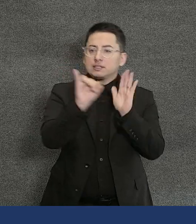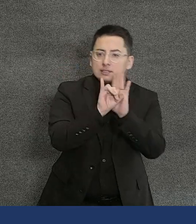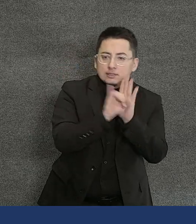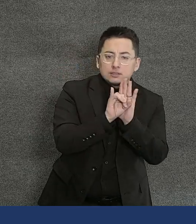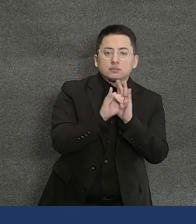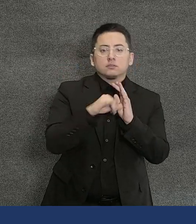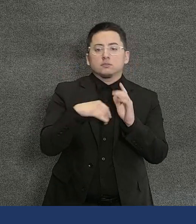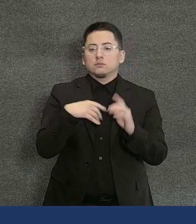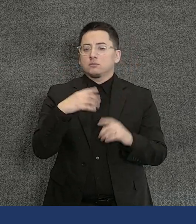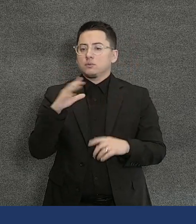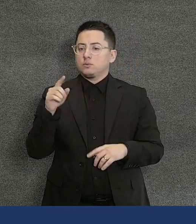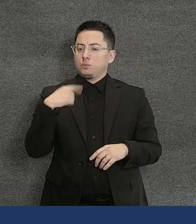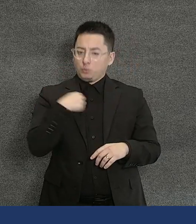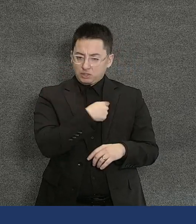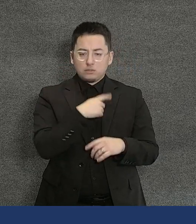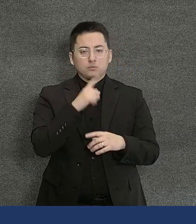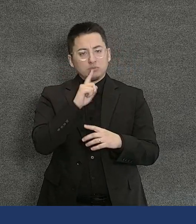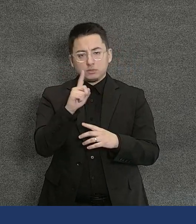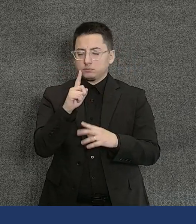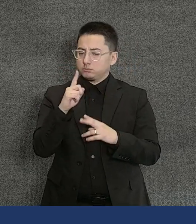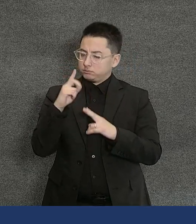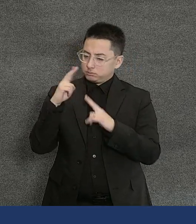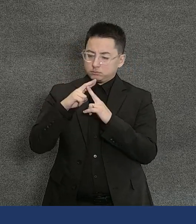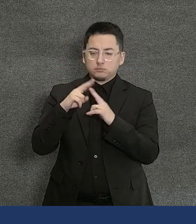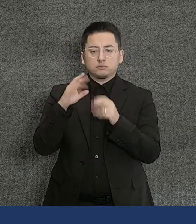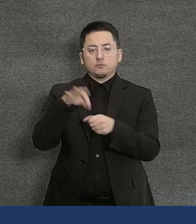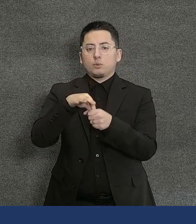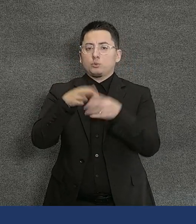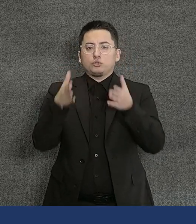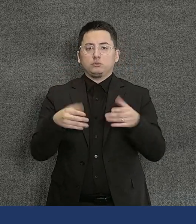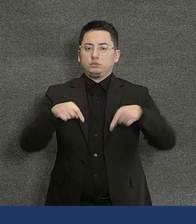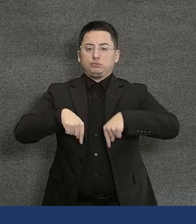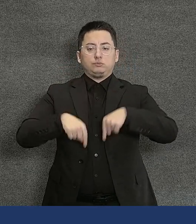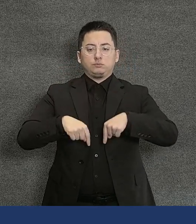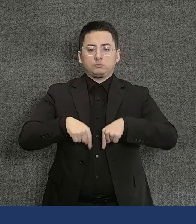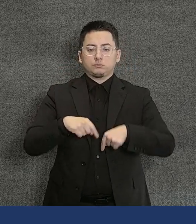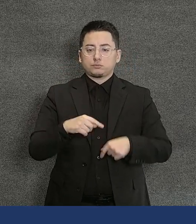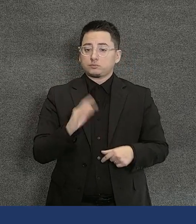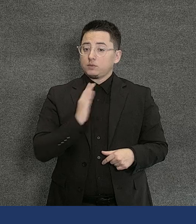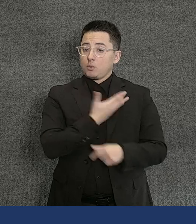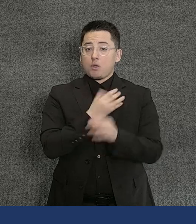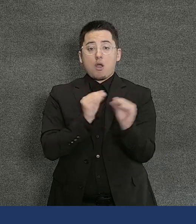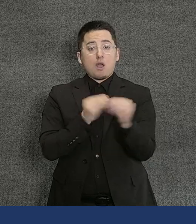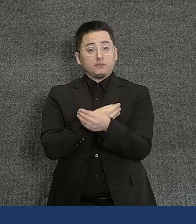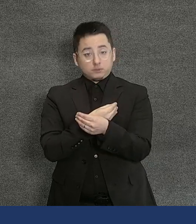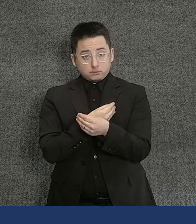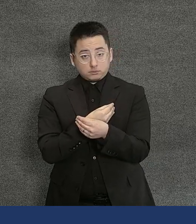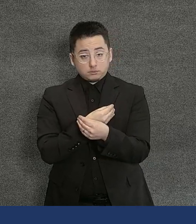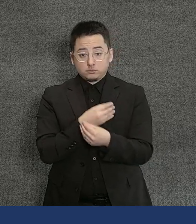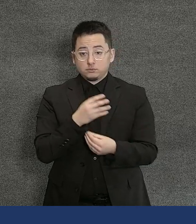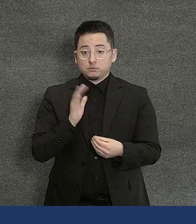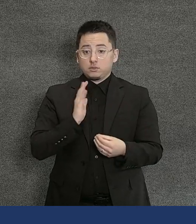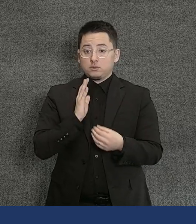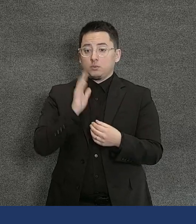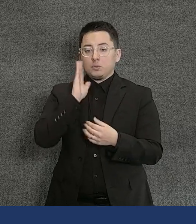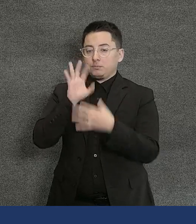So we know we have work to do. And in our office, when it comes to the disability community, we have tried to do our part.